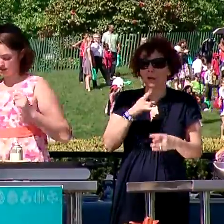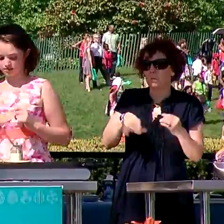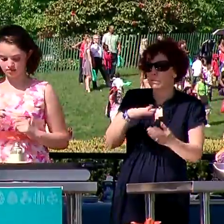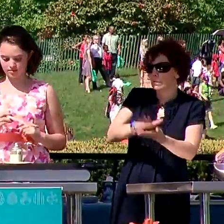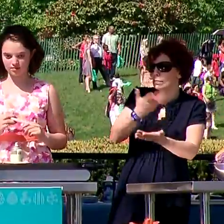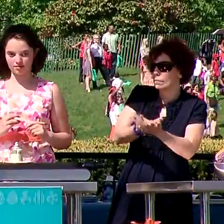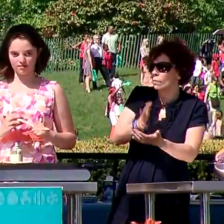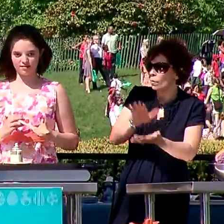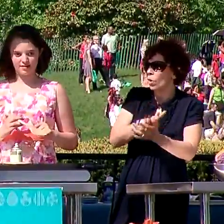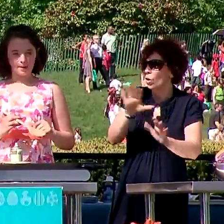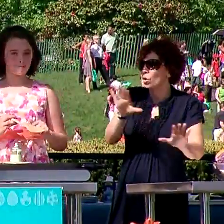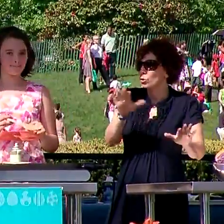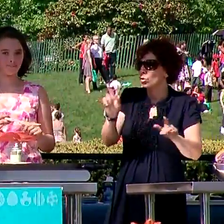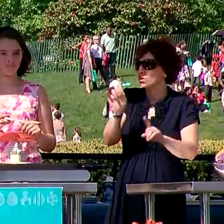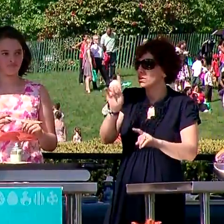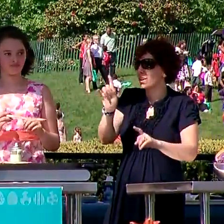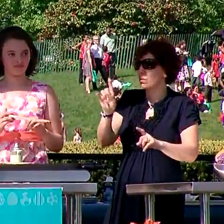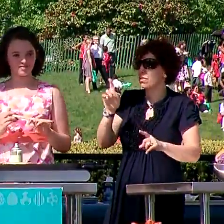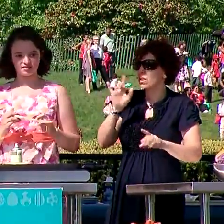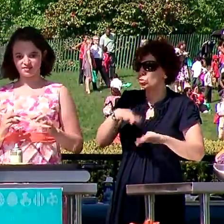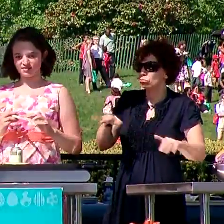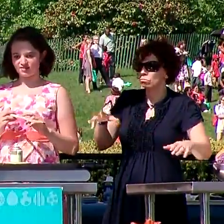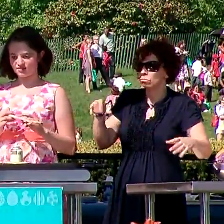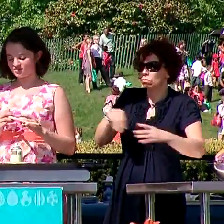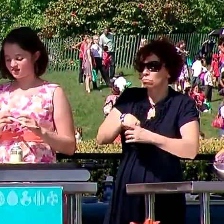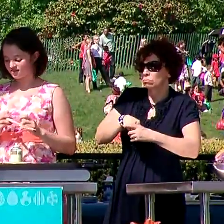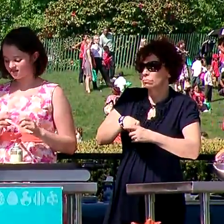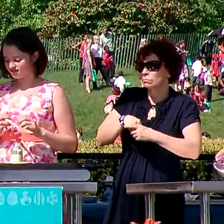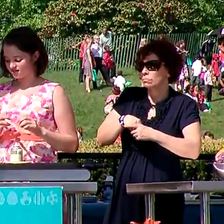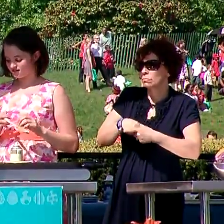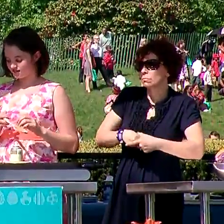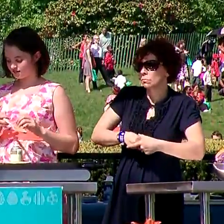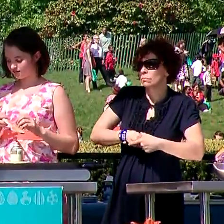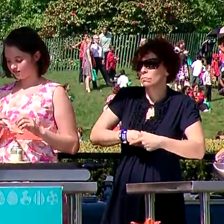doing something where we get the kids involved.